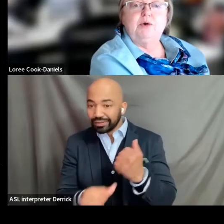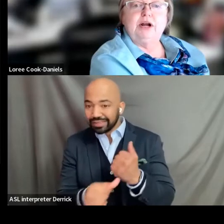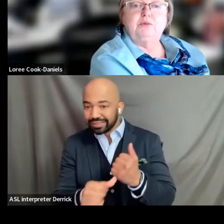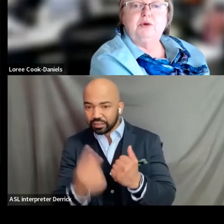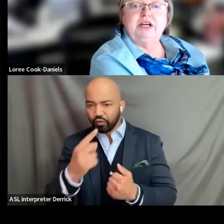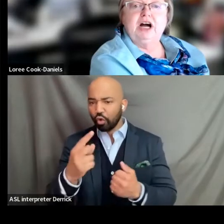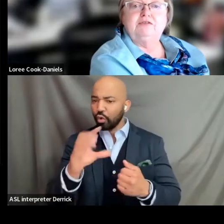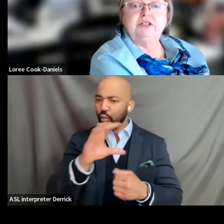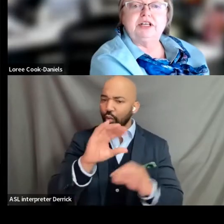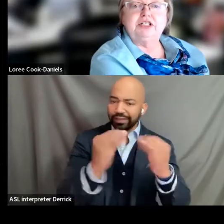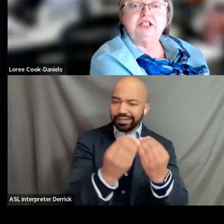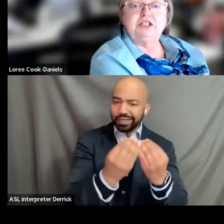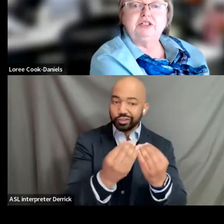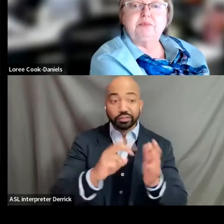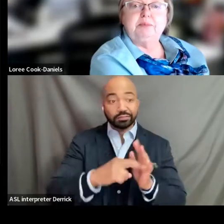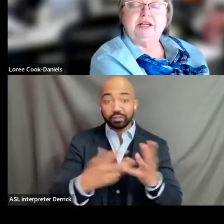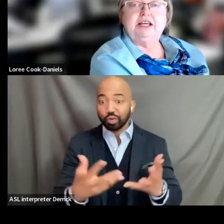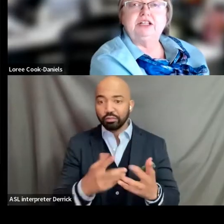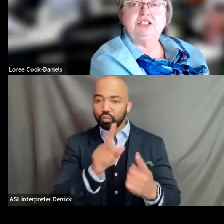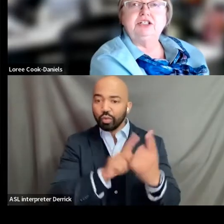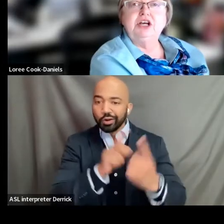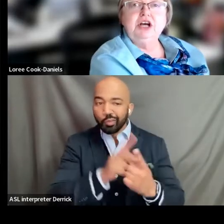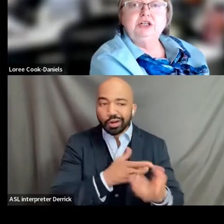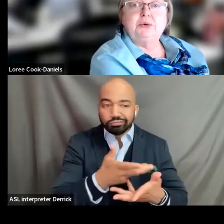of one on one conversations, publications,